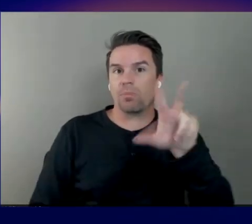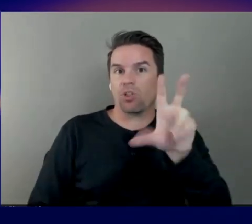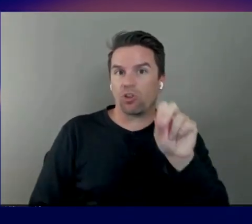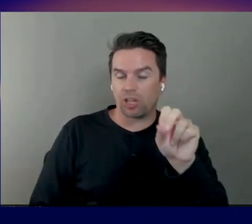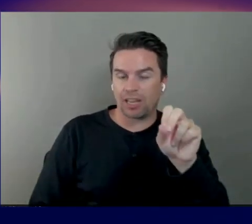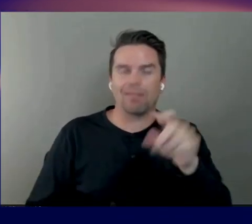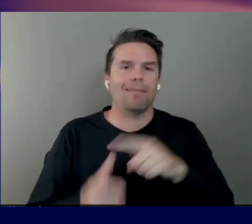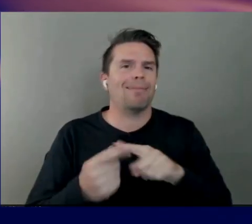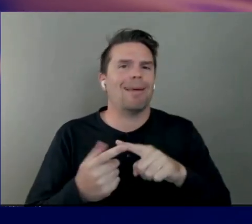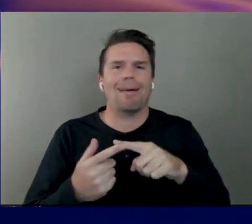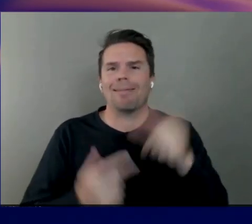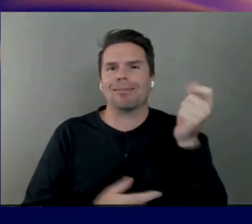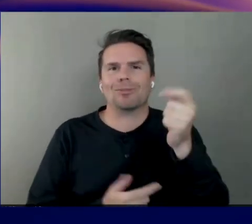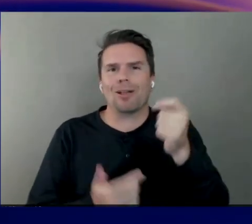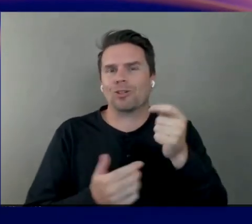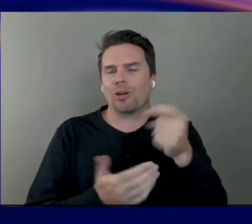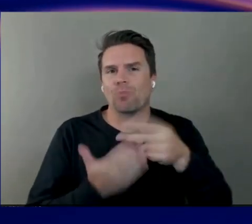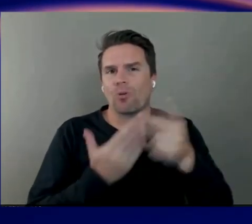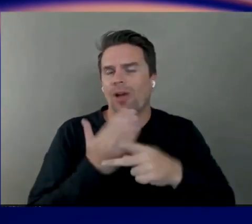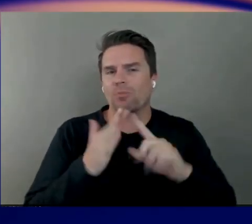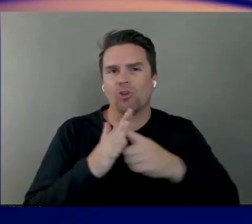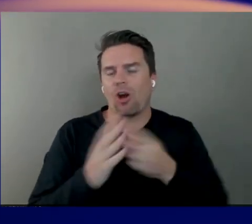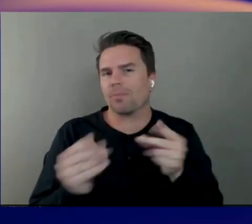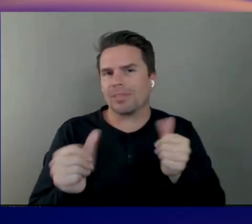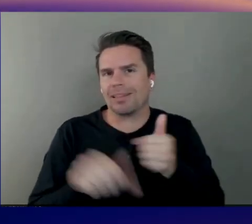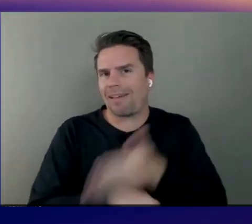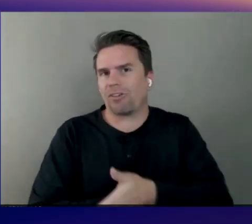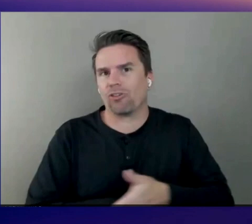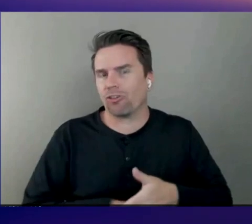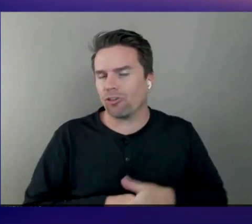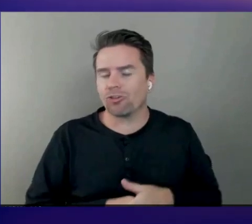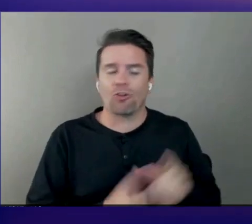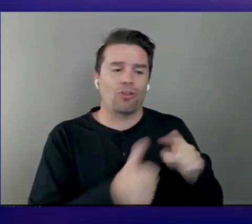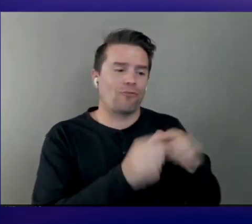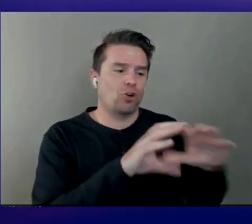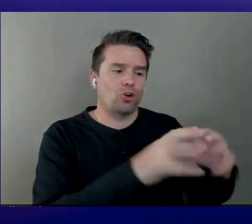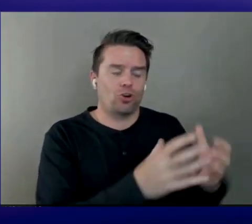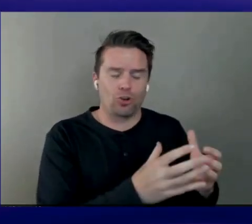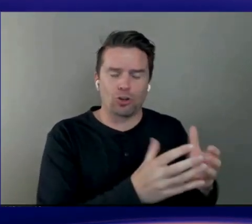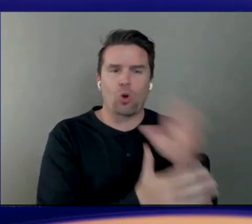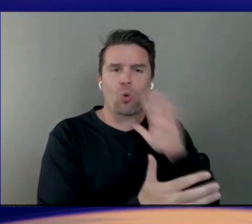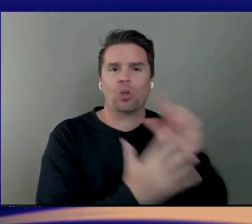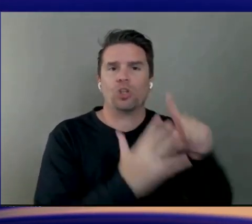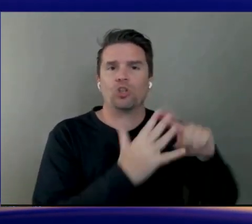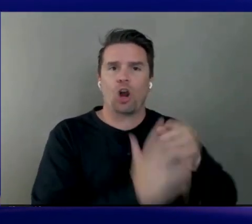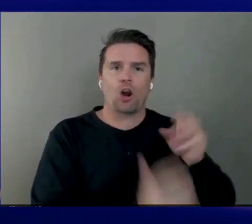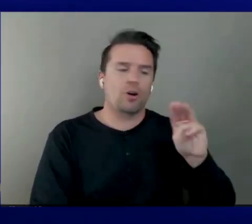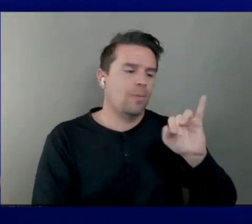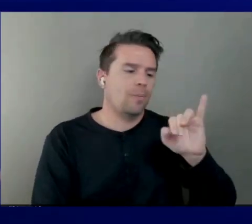will start their scholarship in mid-July and then the following one starts in mid-October. Okay, excellent.